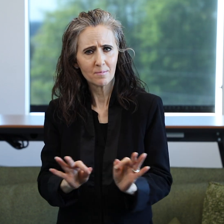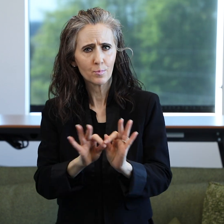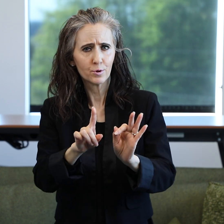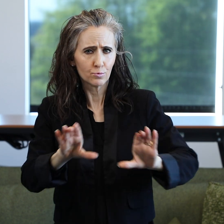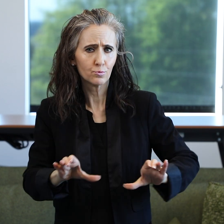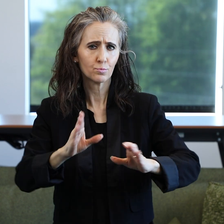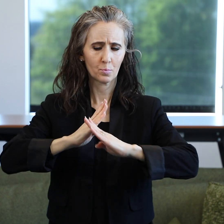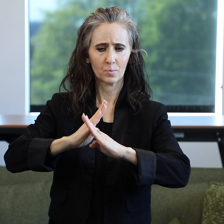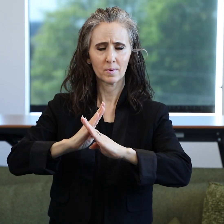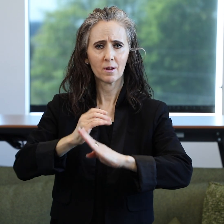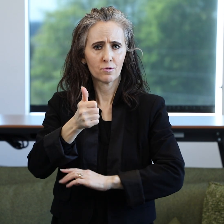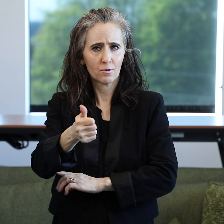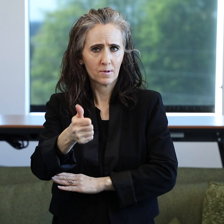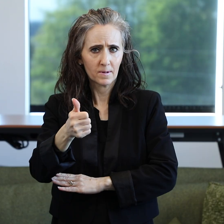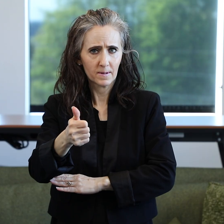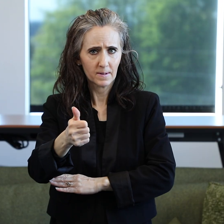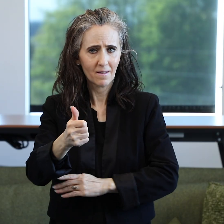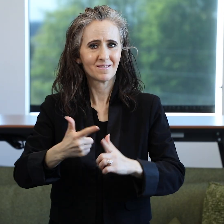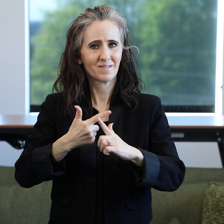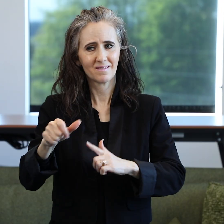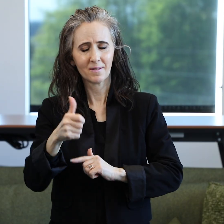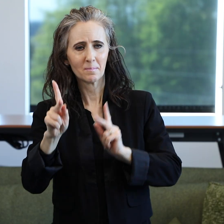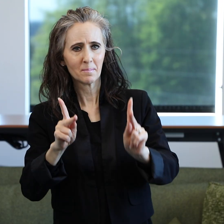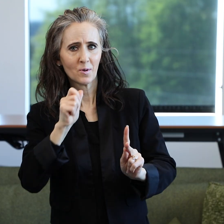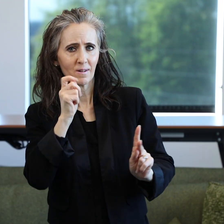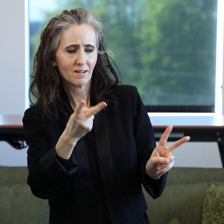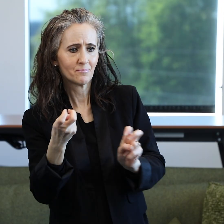This can help prevent others from getting information about your abortion.